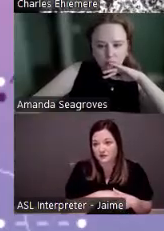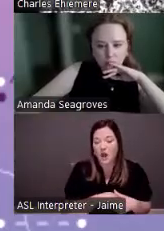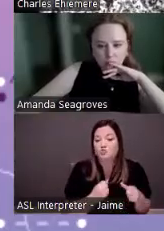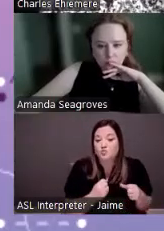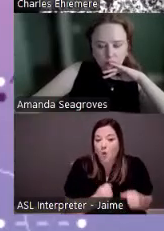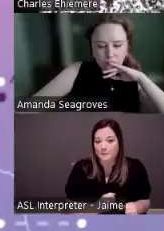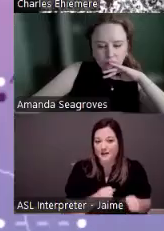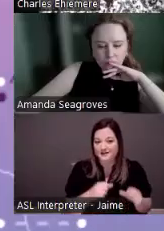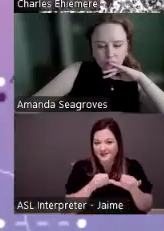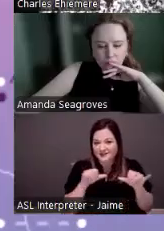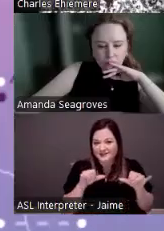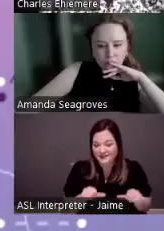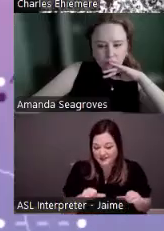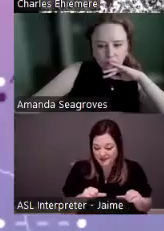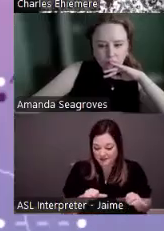of participants while developing the--